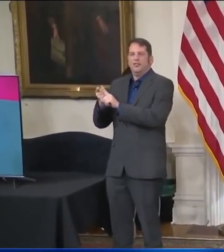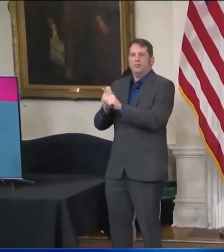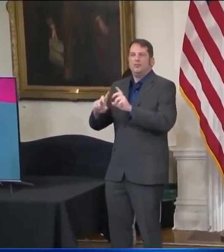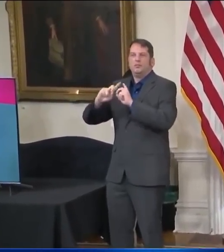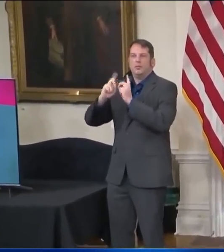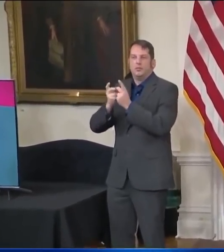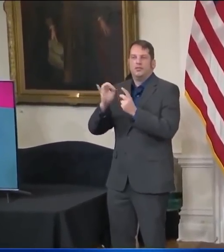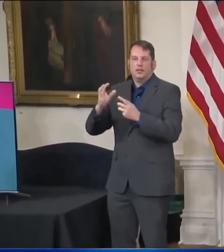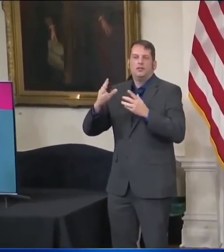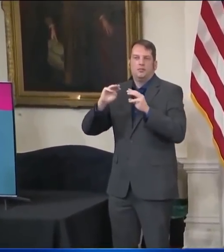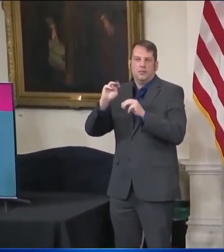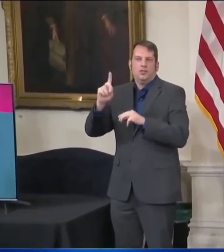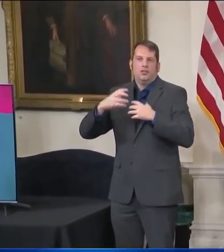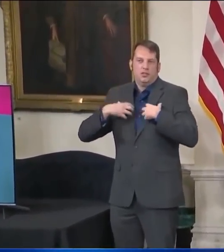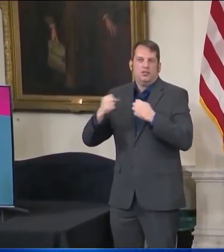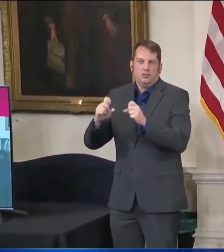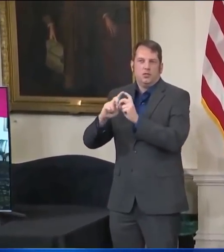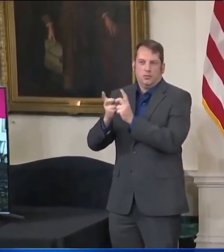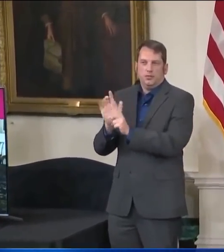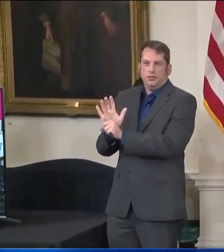DEPARTMENT OF HEALTH.